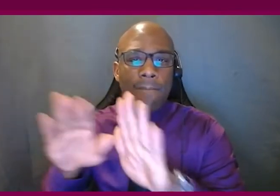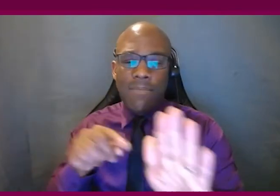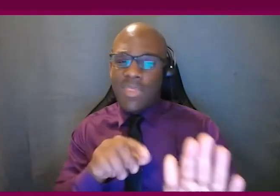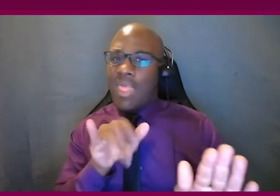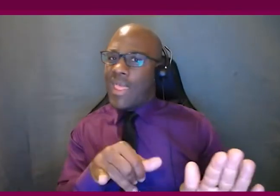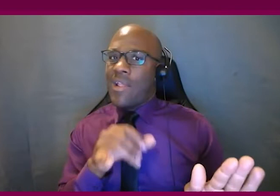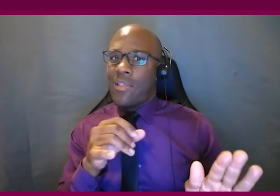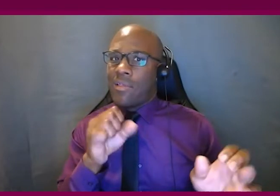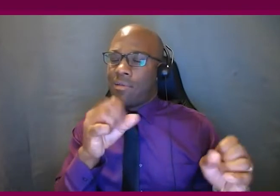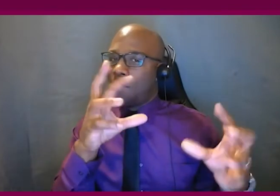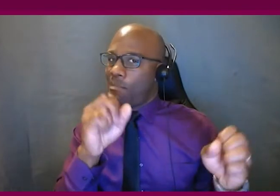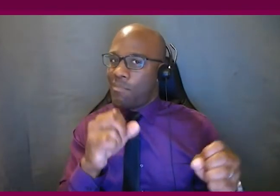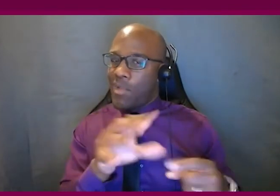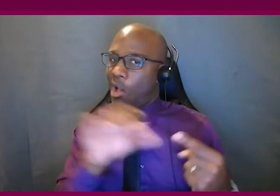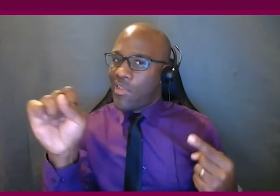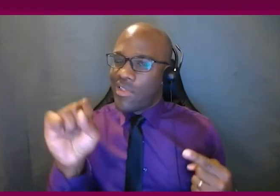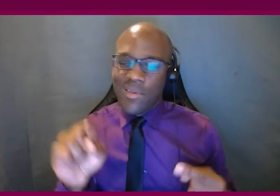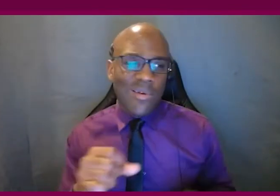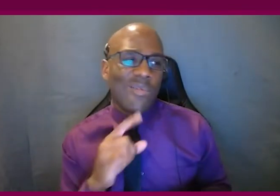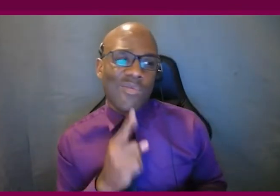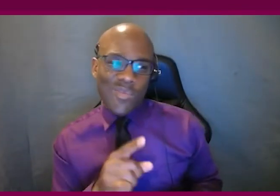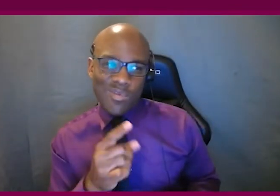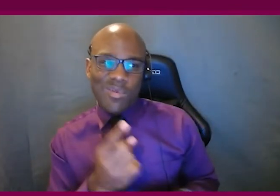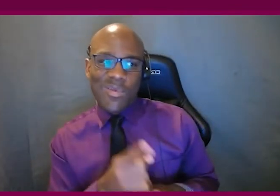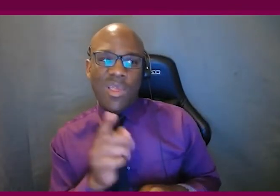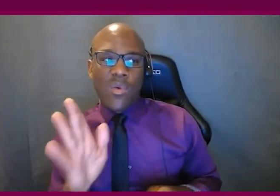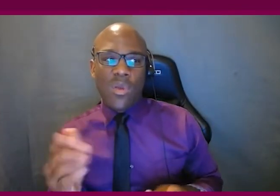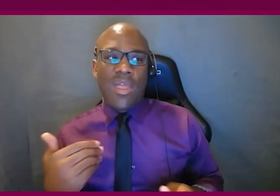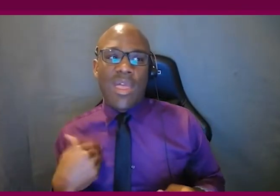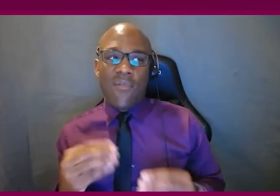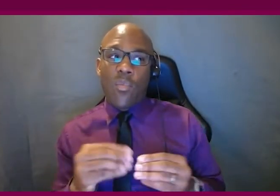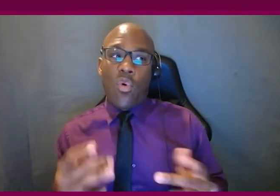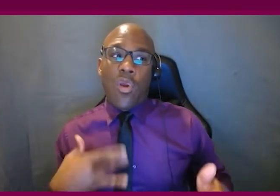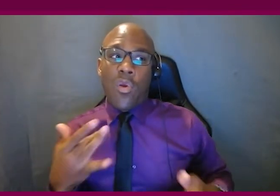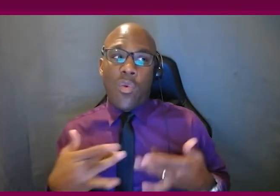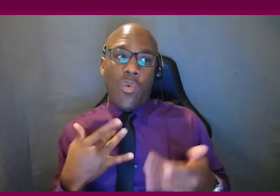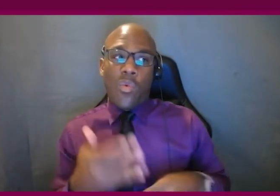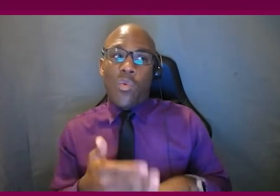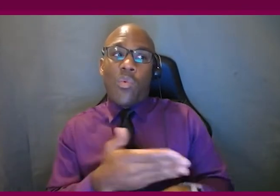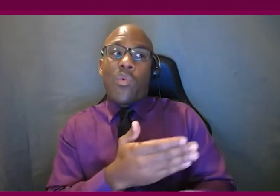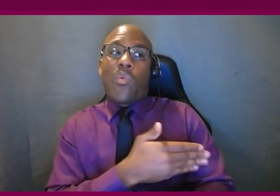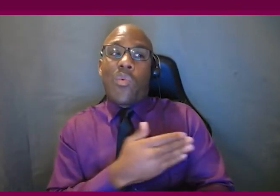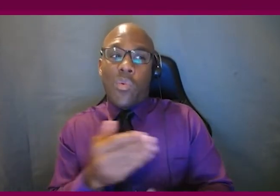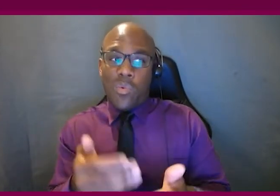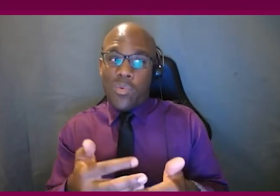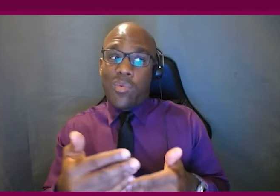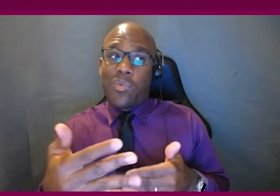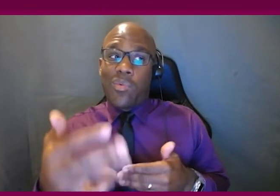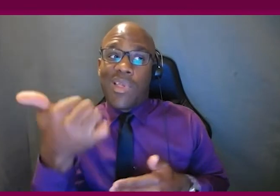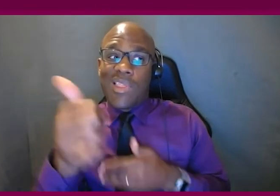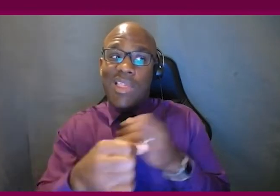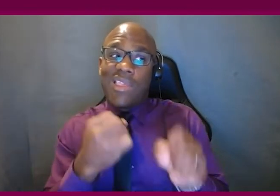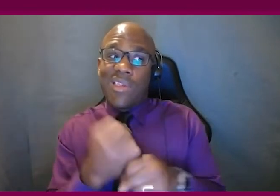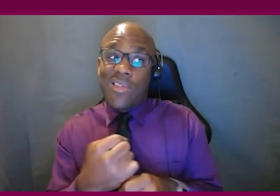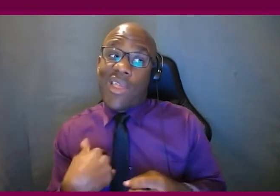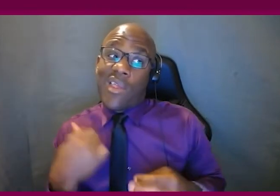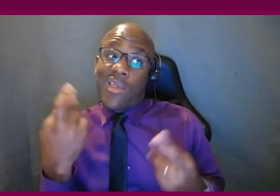Bri Beck: Yes, yes. Ashley Inkumsah: Yes. And I know a lot of your work focuses on dissecting the medical model of disability as well as